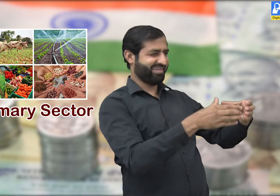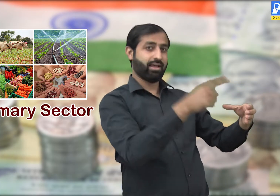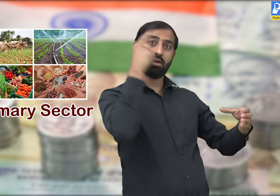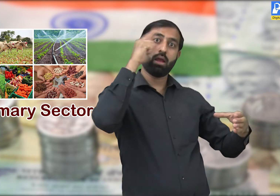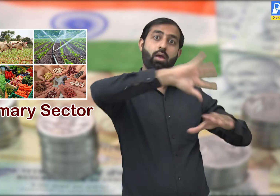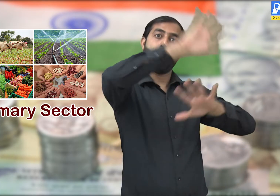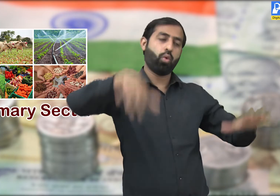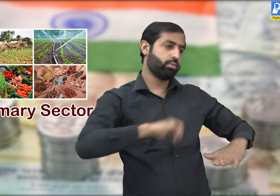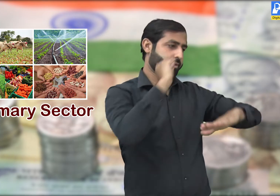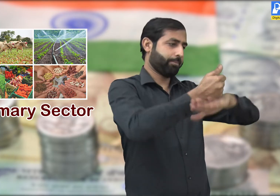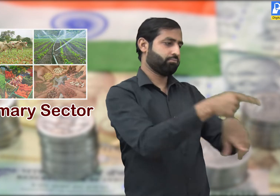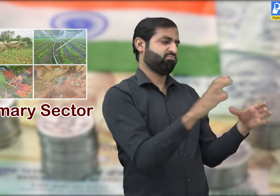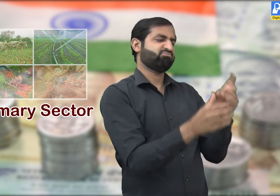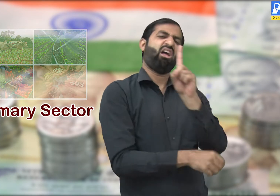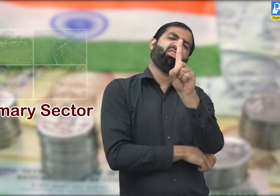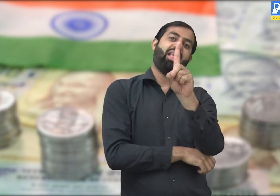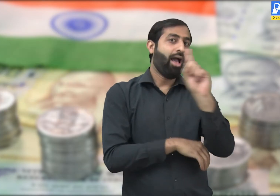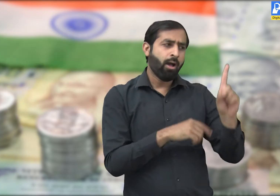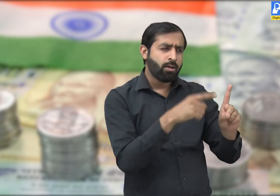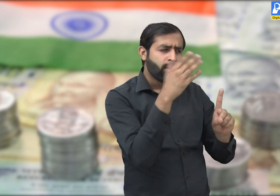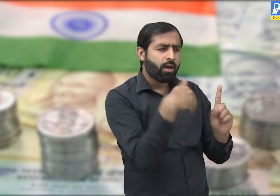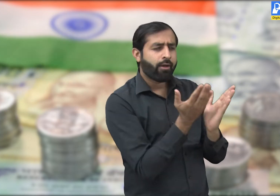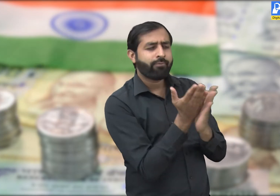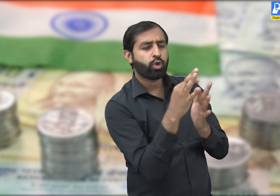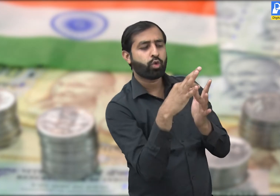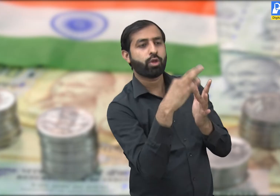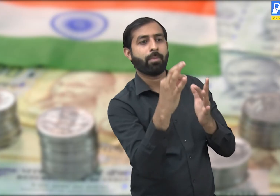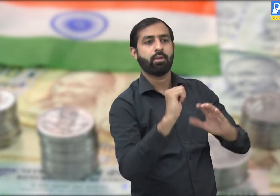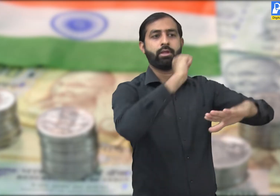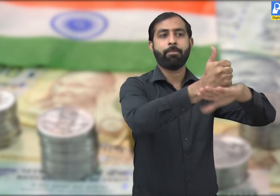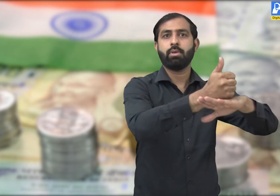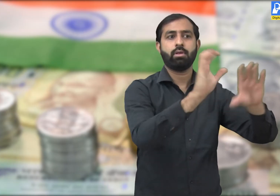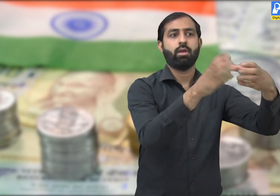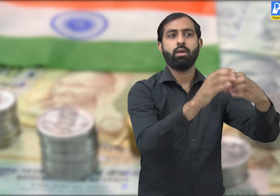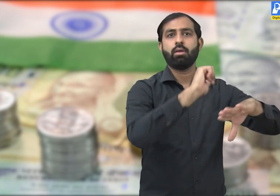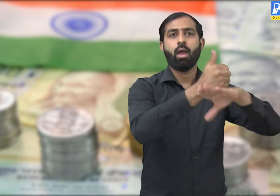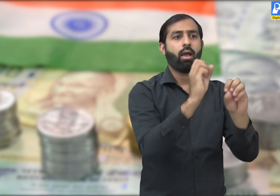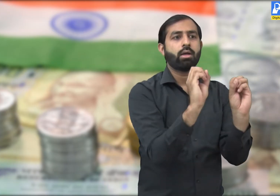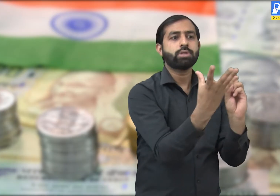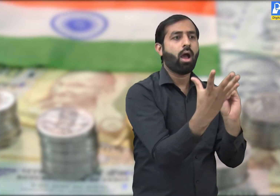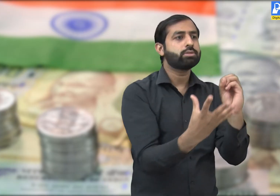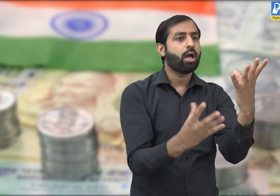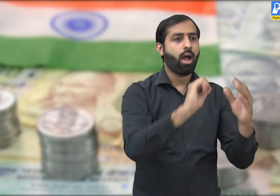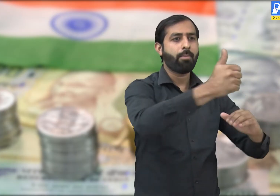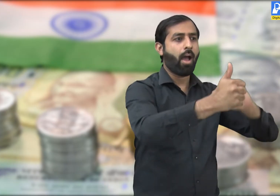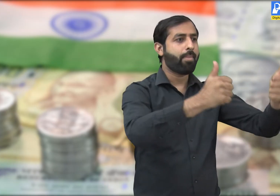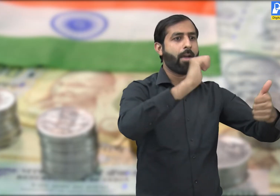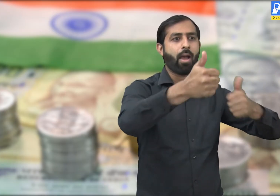Do you think that one farmer can solely manage all the requirements for agricultural activities? No.